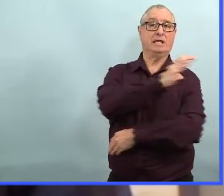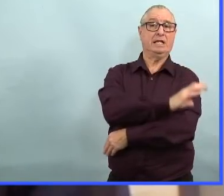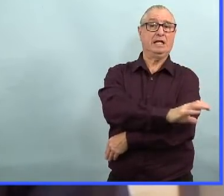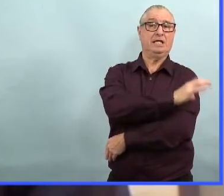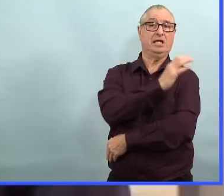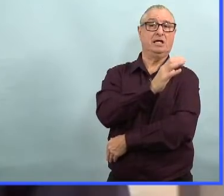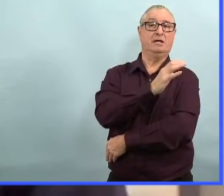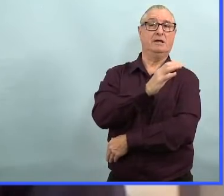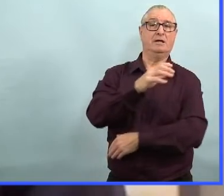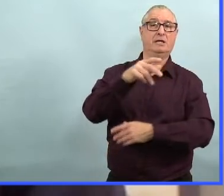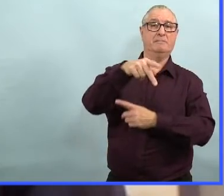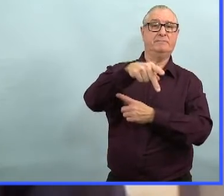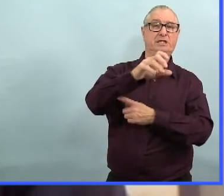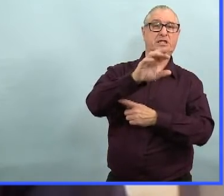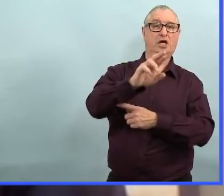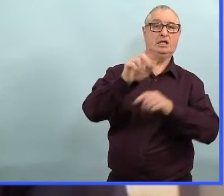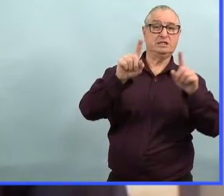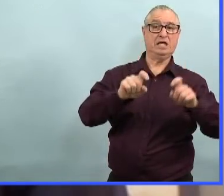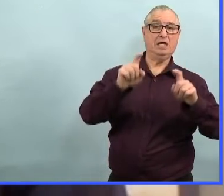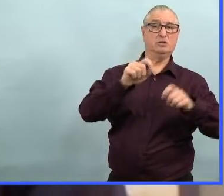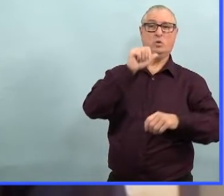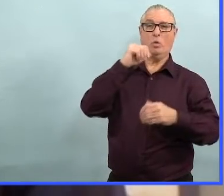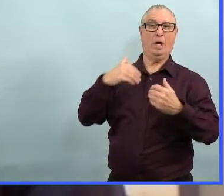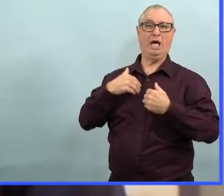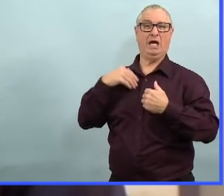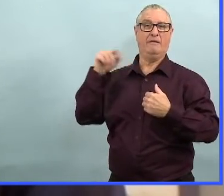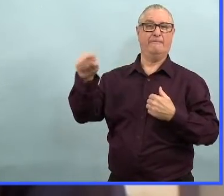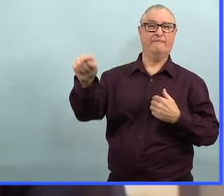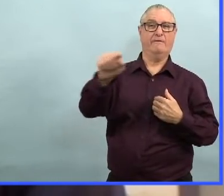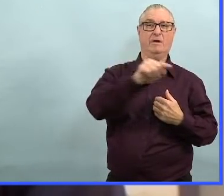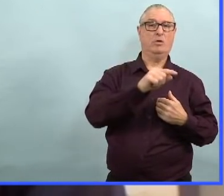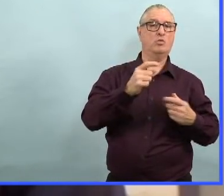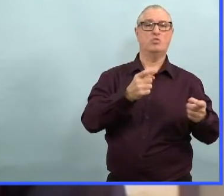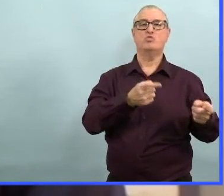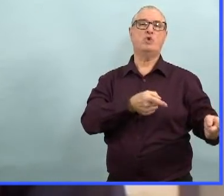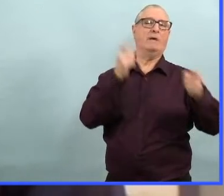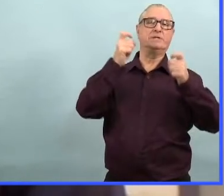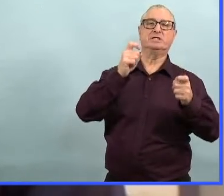i think our we'll direct that to the communications team and just see what um uh what